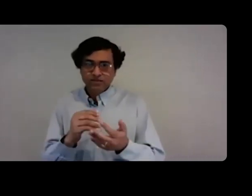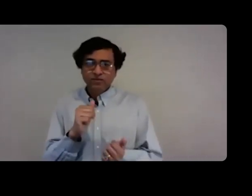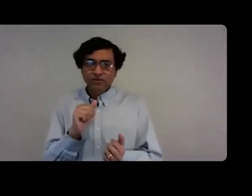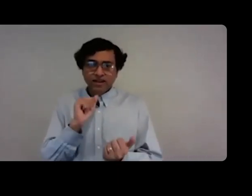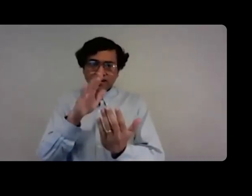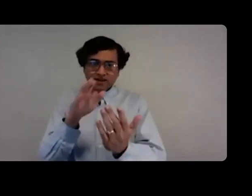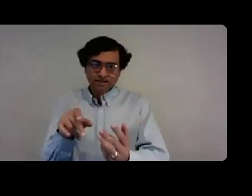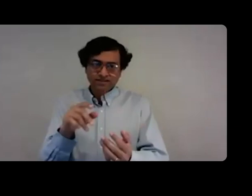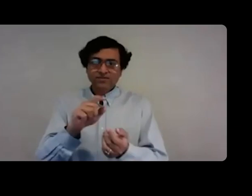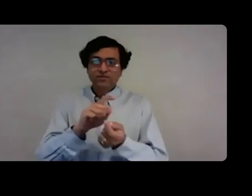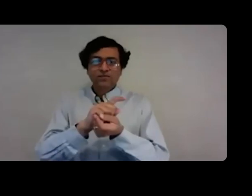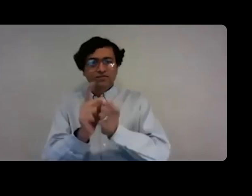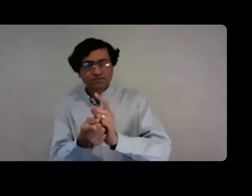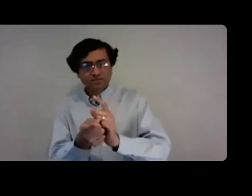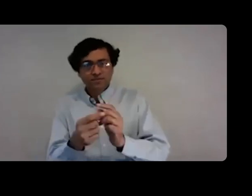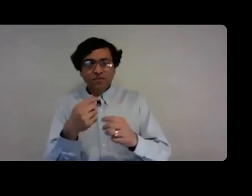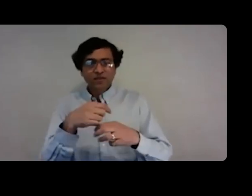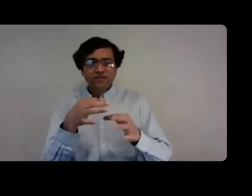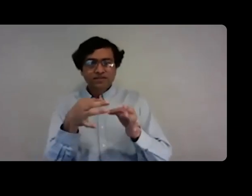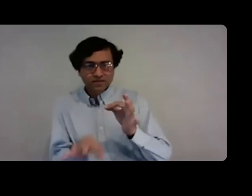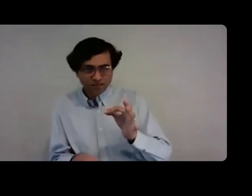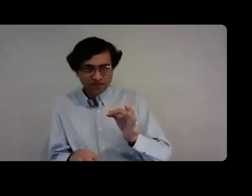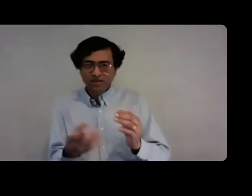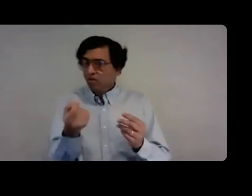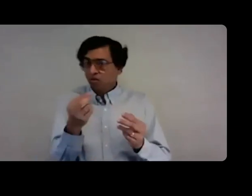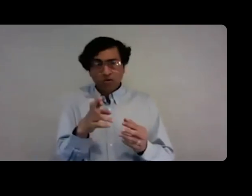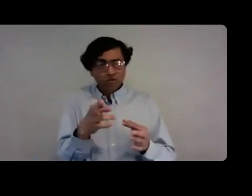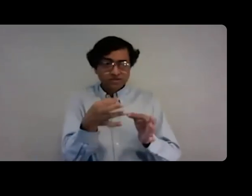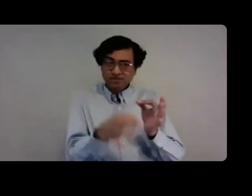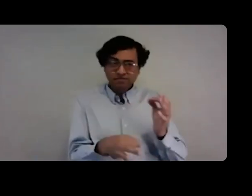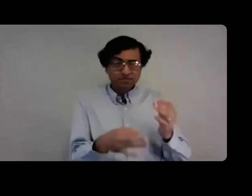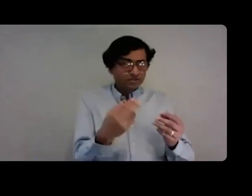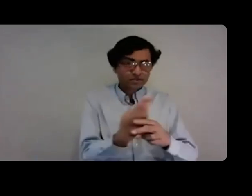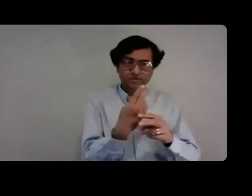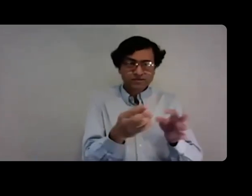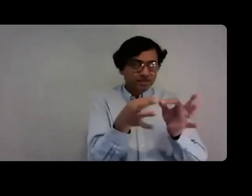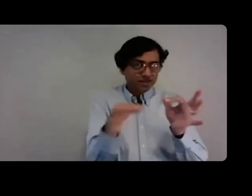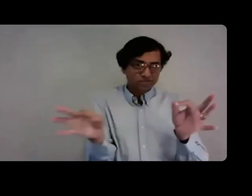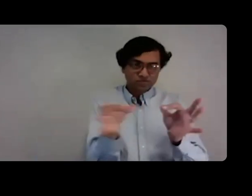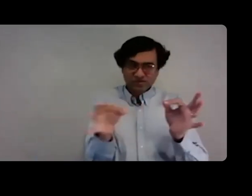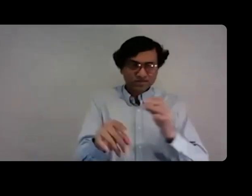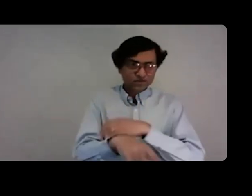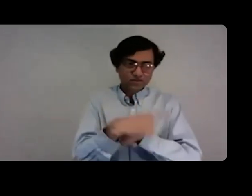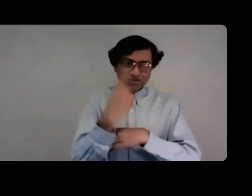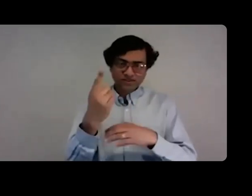And again, with AI we can potentially simplify this process